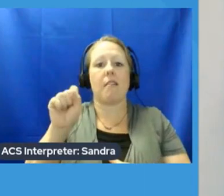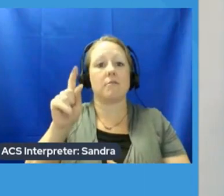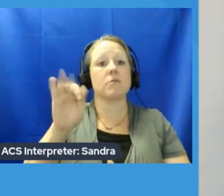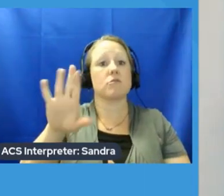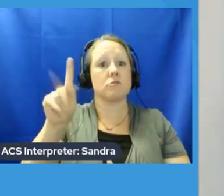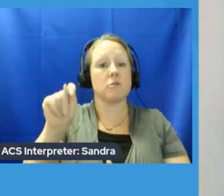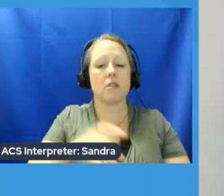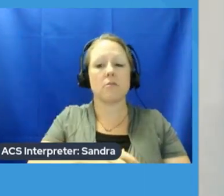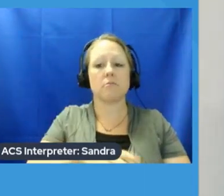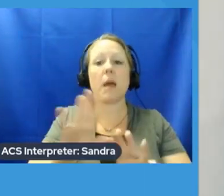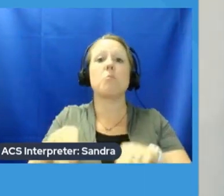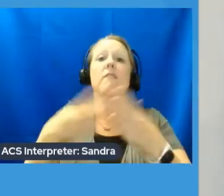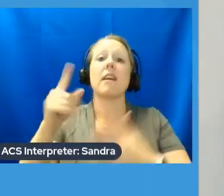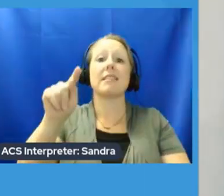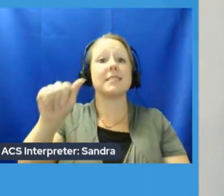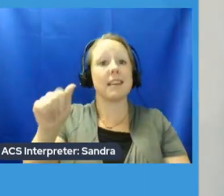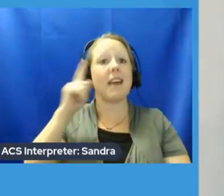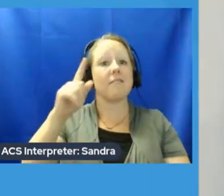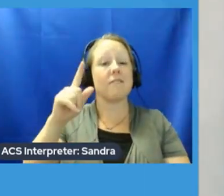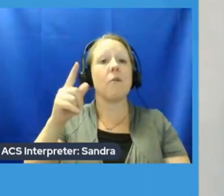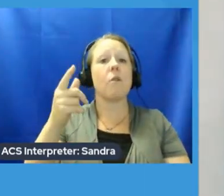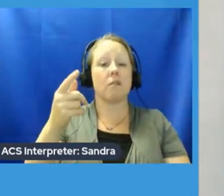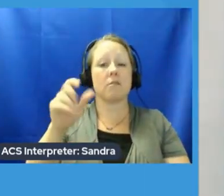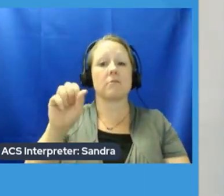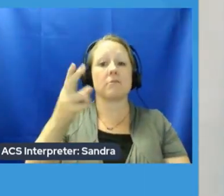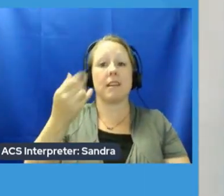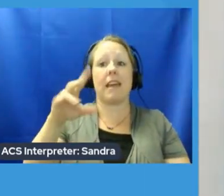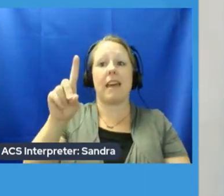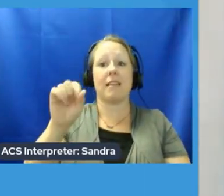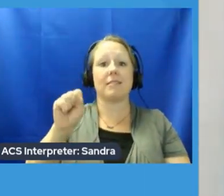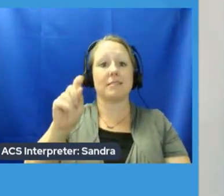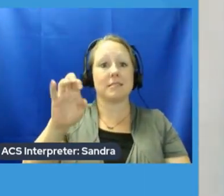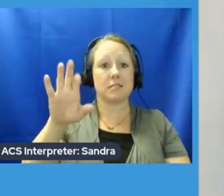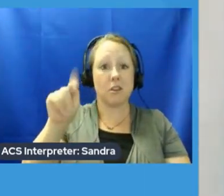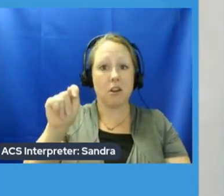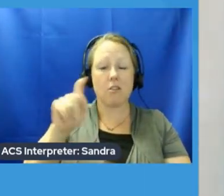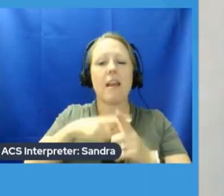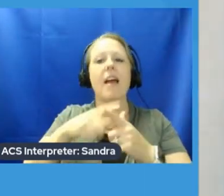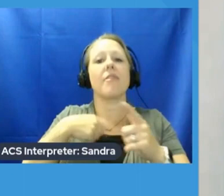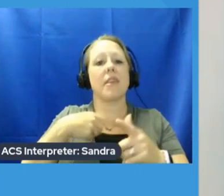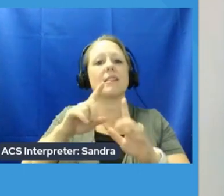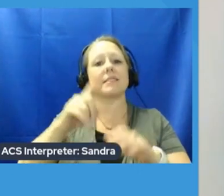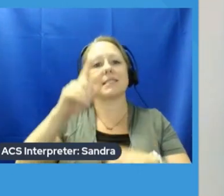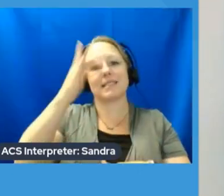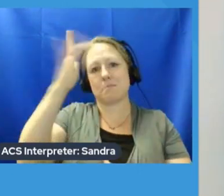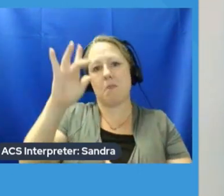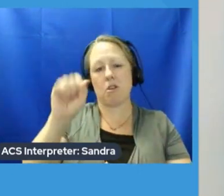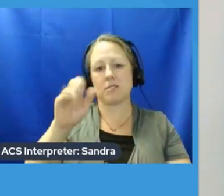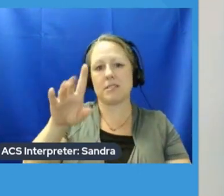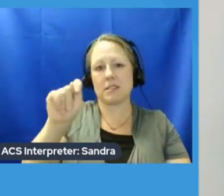and then Smart Start here in North Carolina. And I served as an administrator for the North Carolina Division